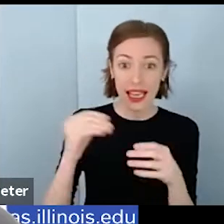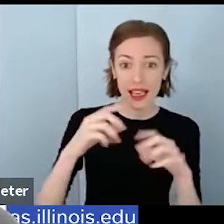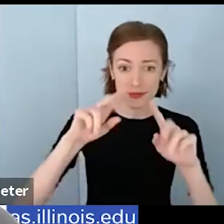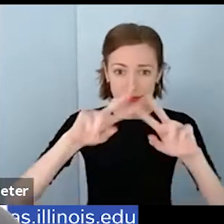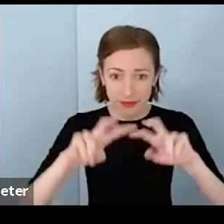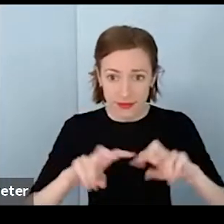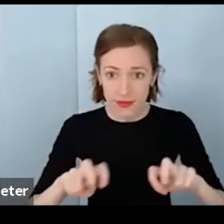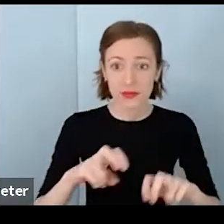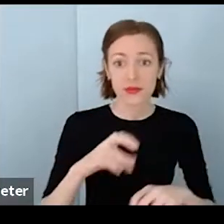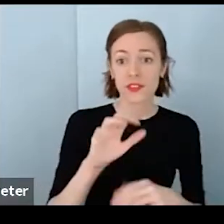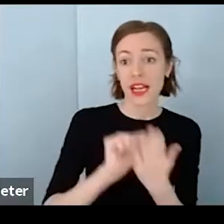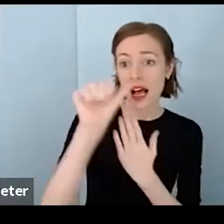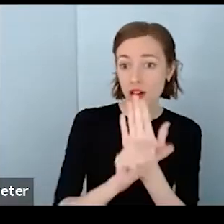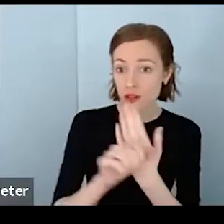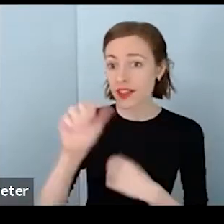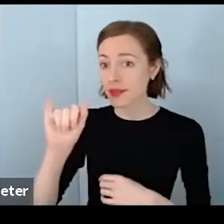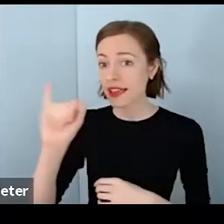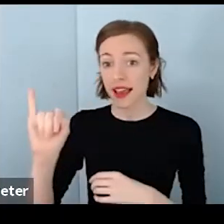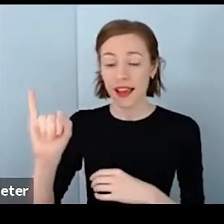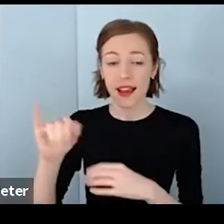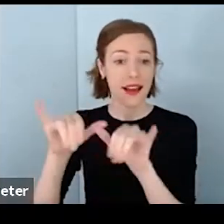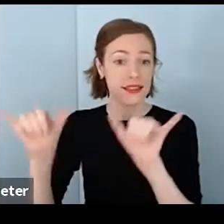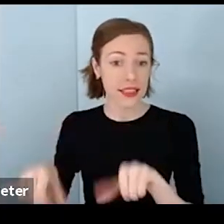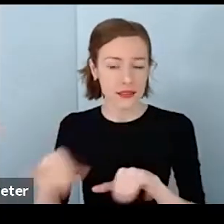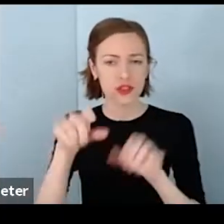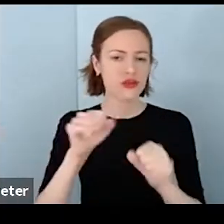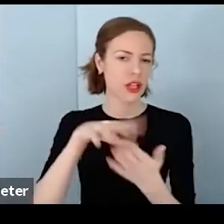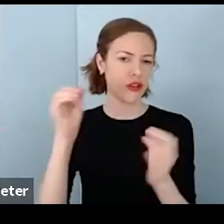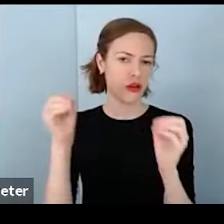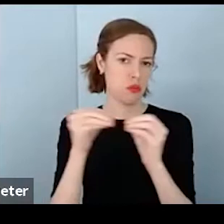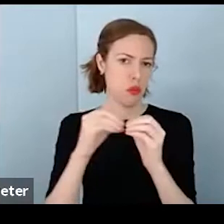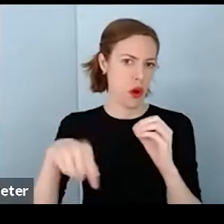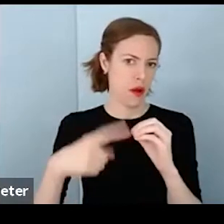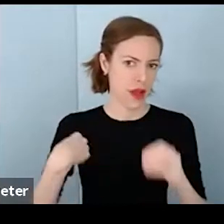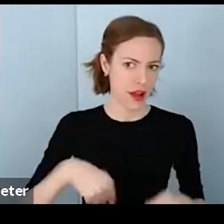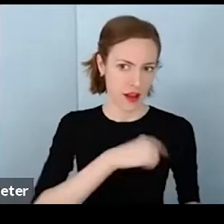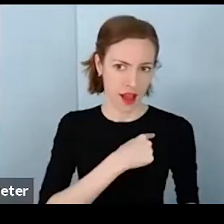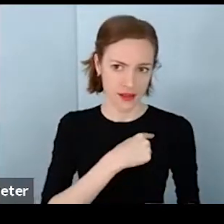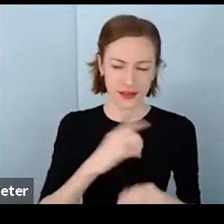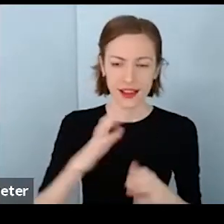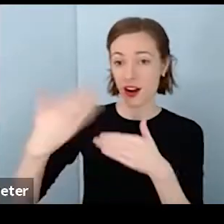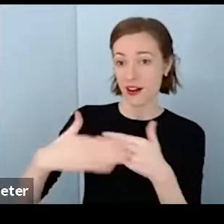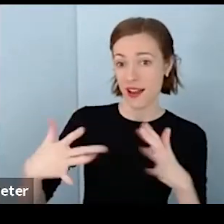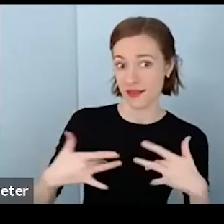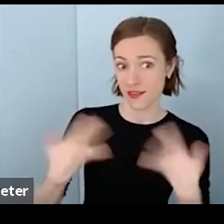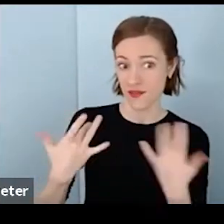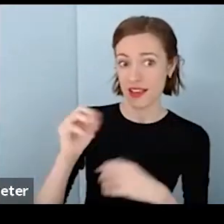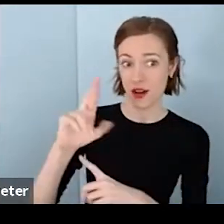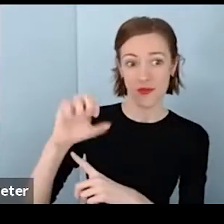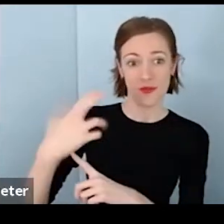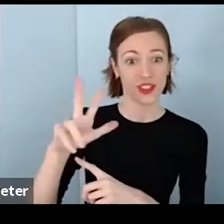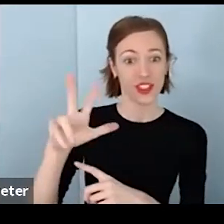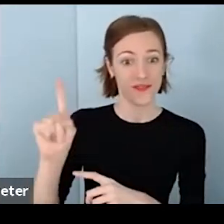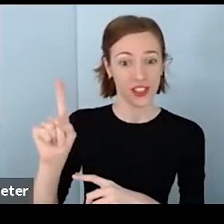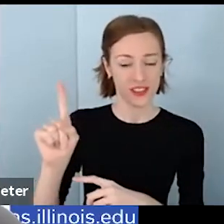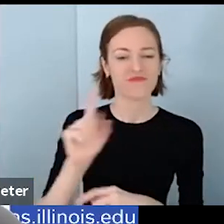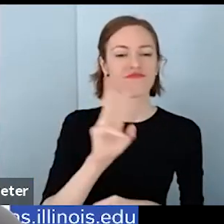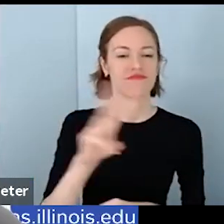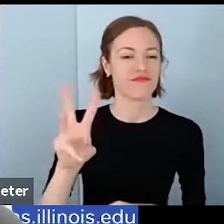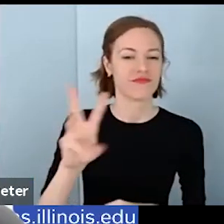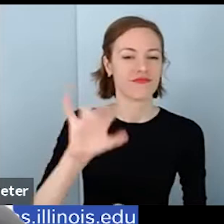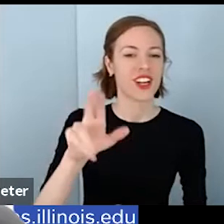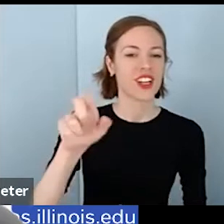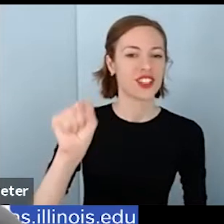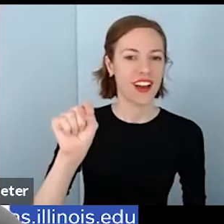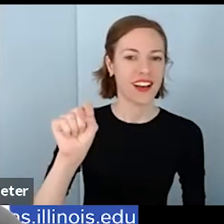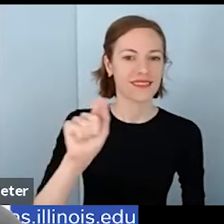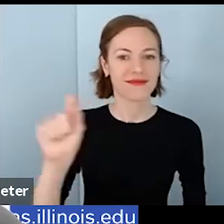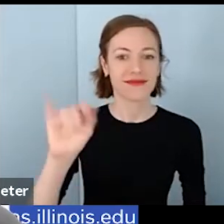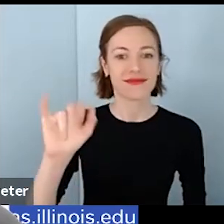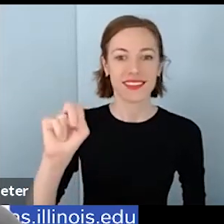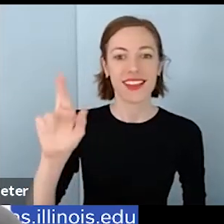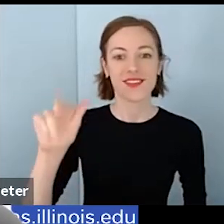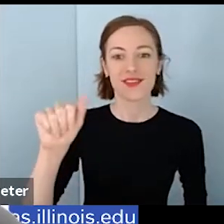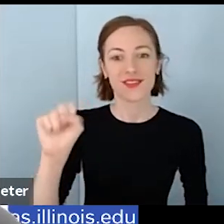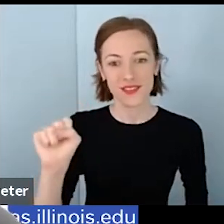You can learn more about us and see more information about our next event with Ranveer Chandra on March 31 at our website at just dash infras dot illinois.edu, a link has been added to the chat.